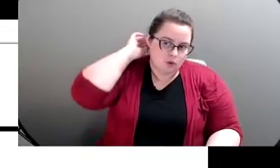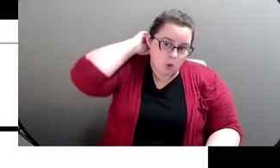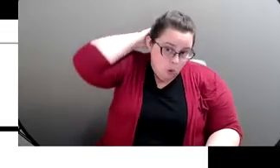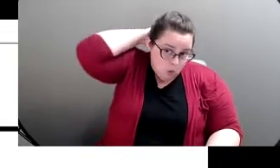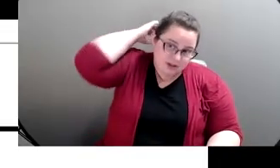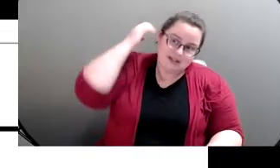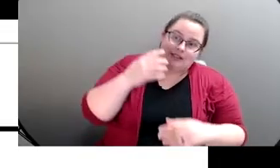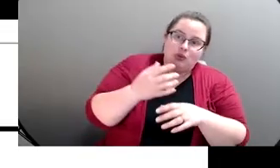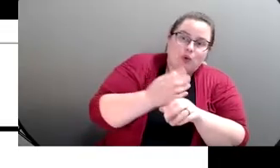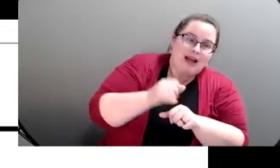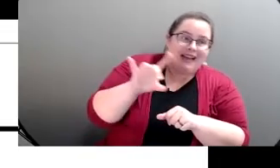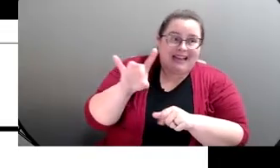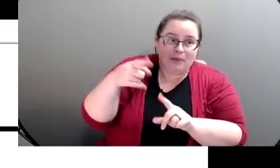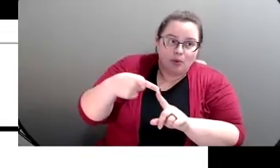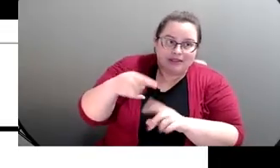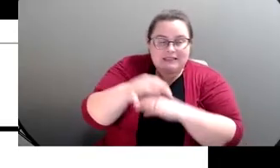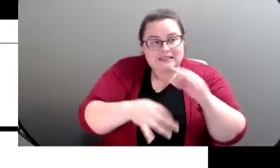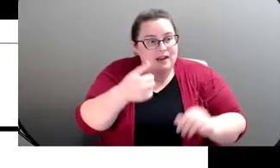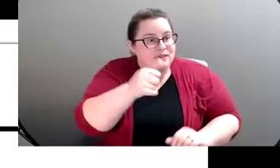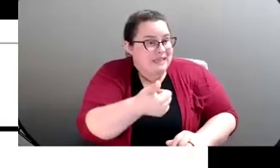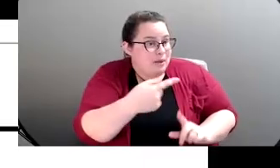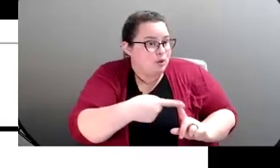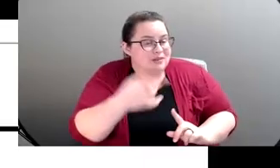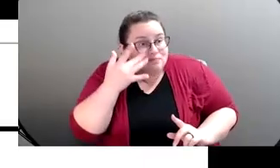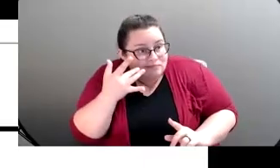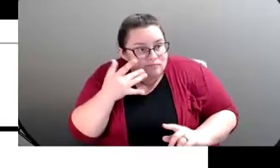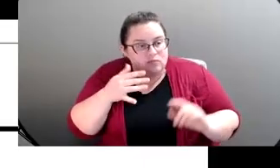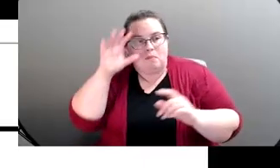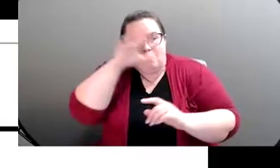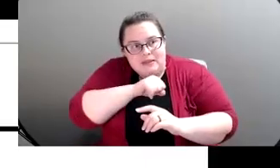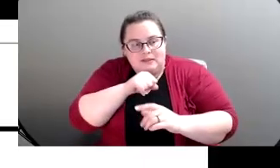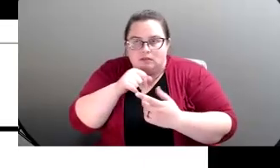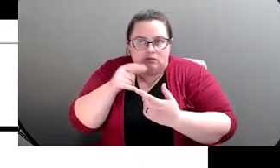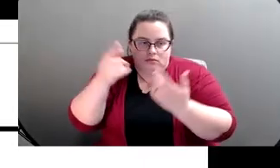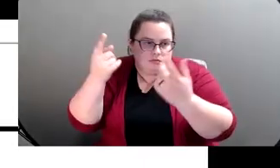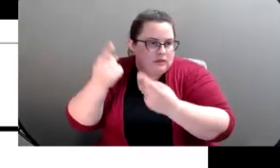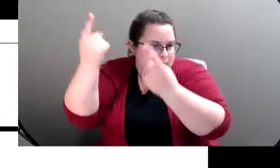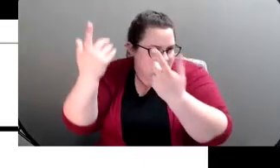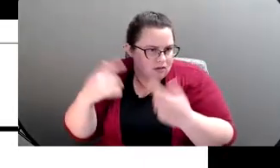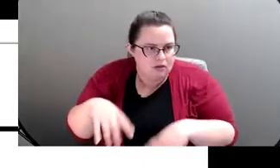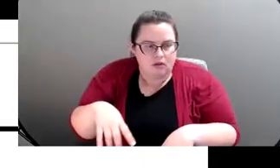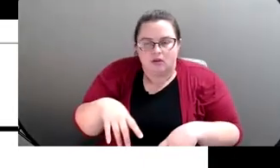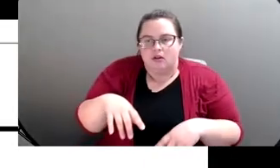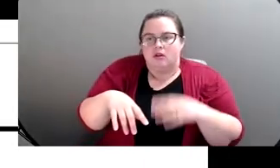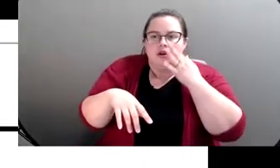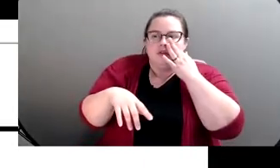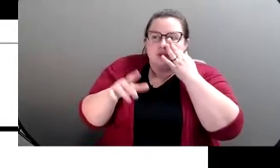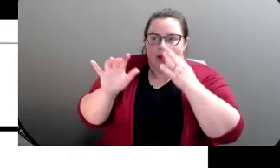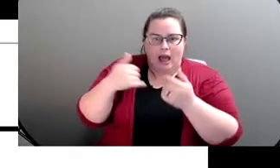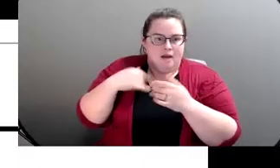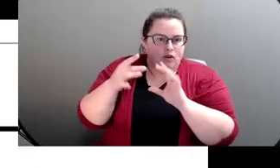And so again, when you're using rubrics, there's this little comment box where you can give them that personalized feedback.